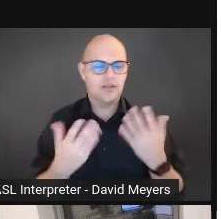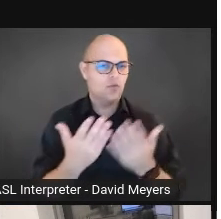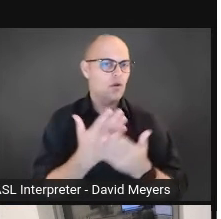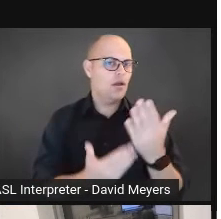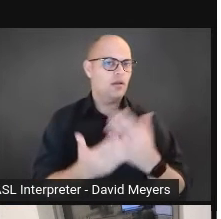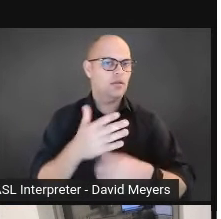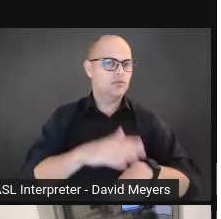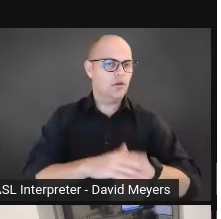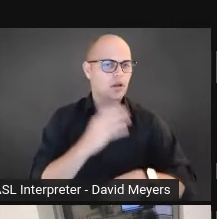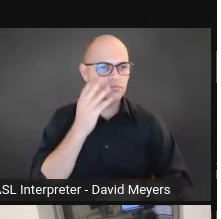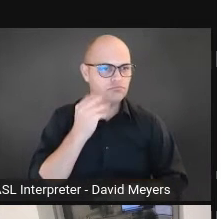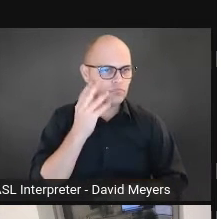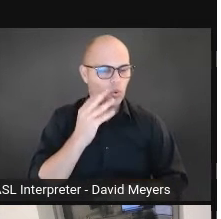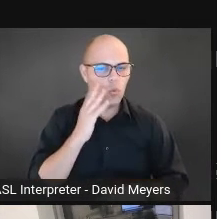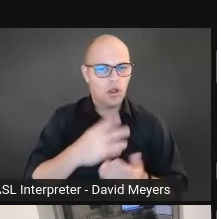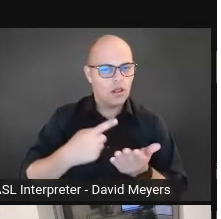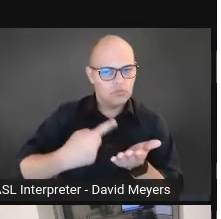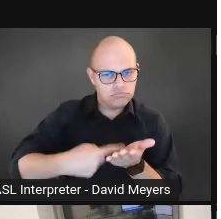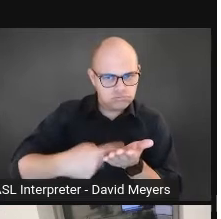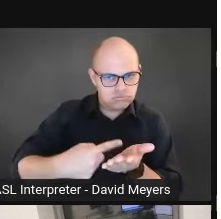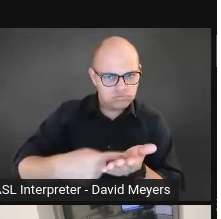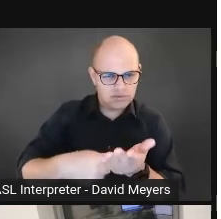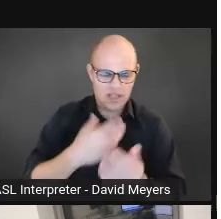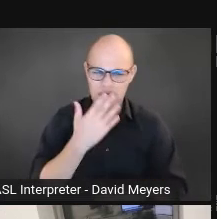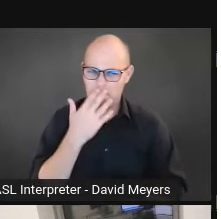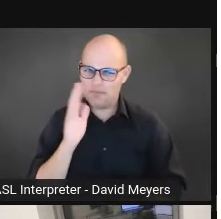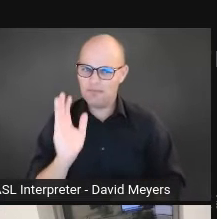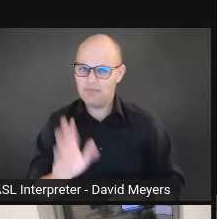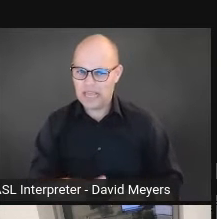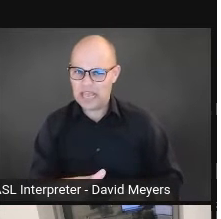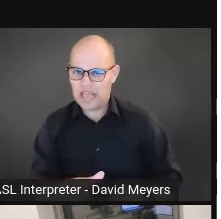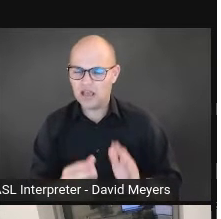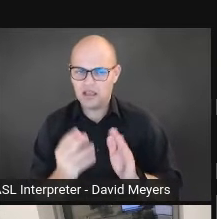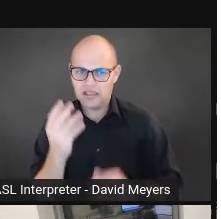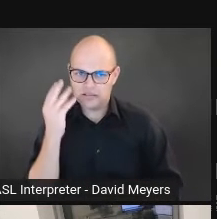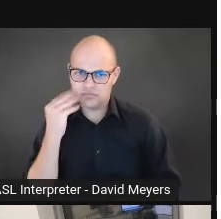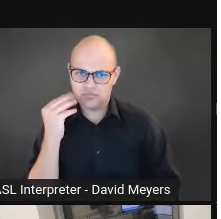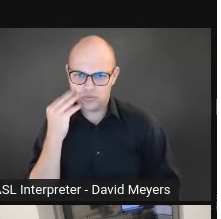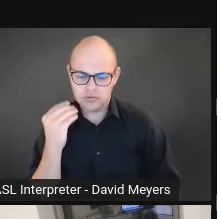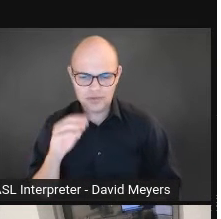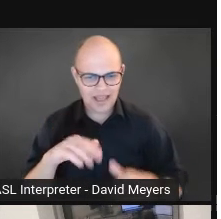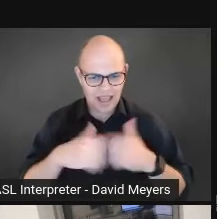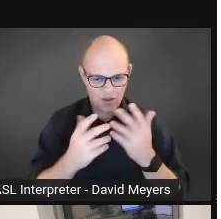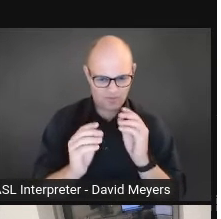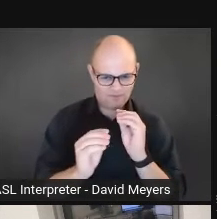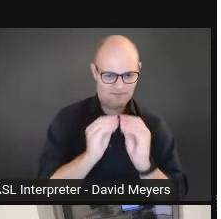we'll go through an example of a badly optimized page and see what we can do to fix the accessibility issues there.